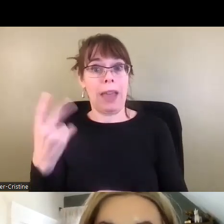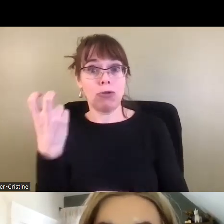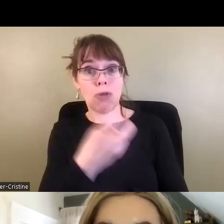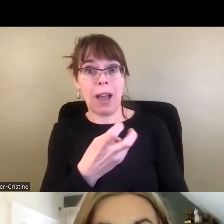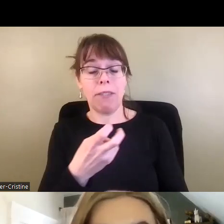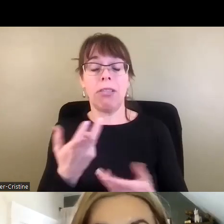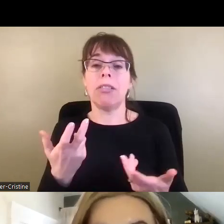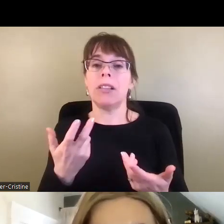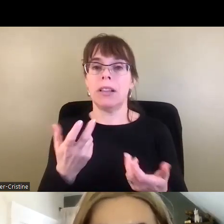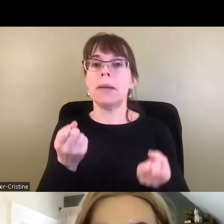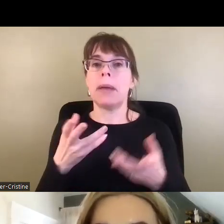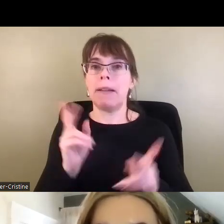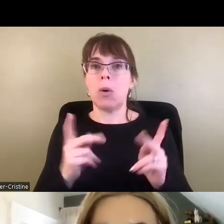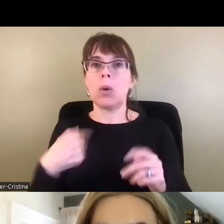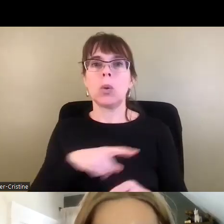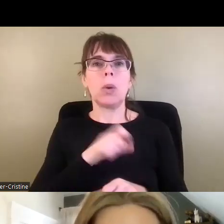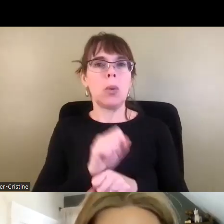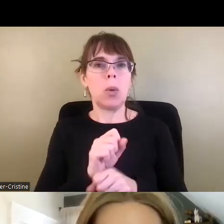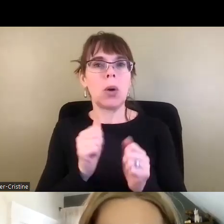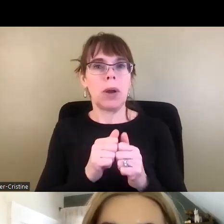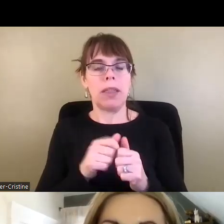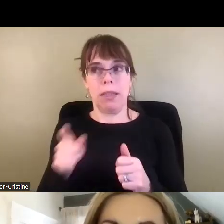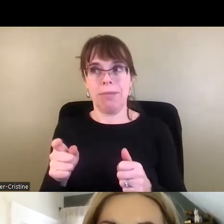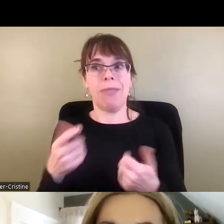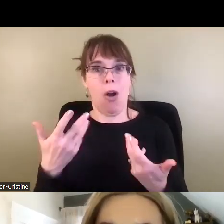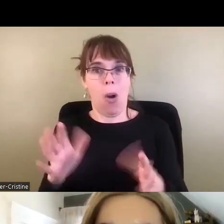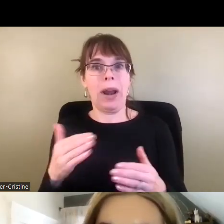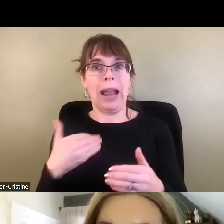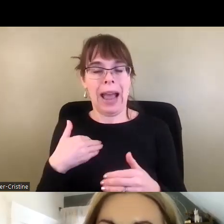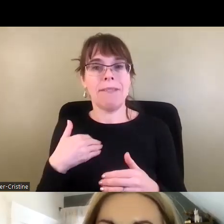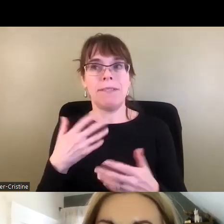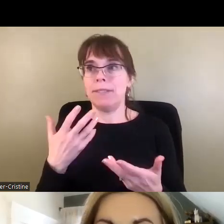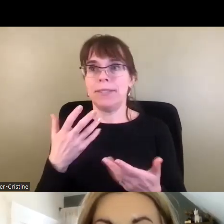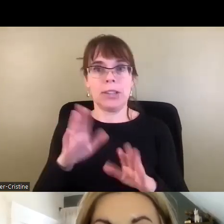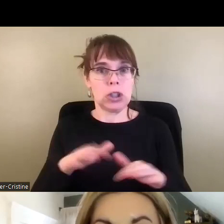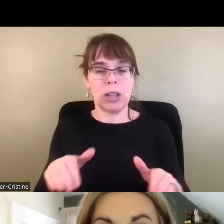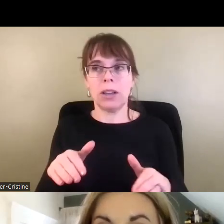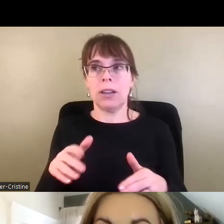Many of the folks we work with are already parents and site financial difficulty is one of their